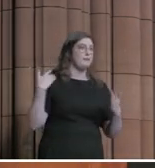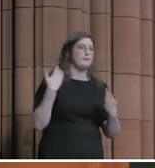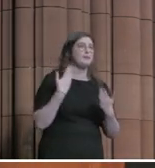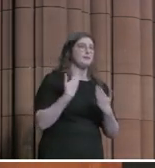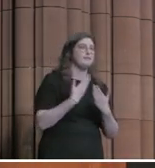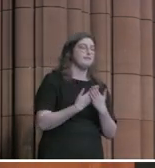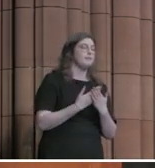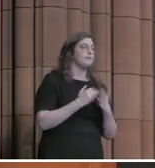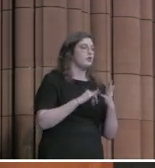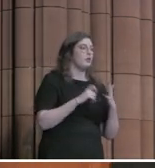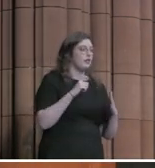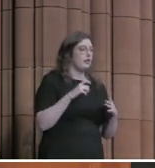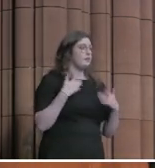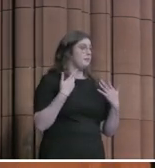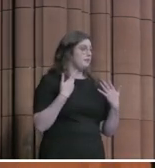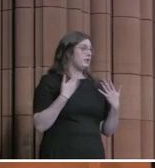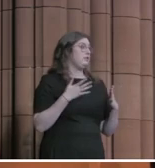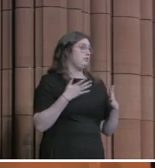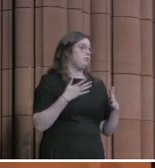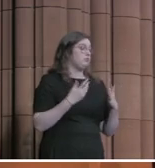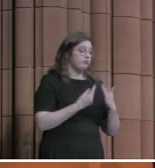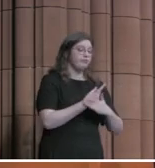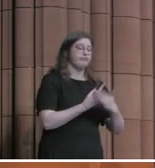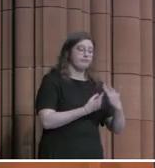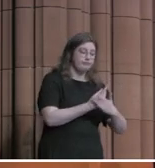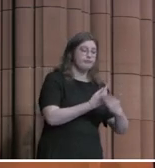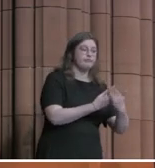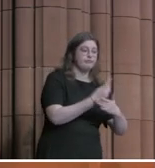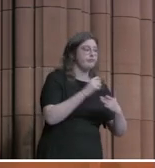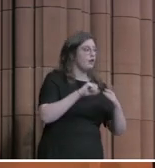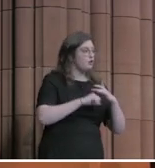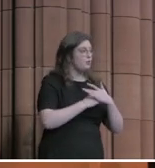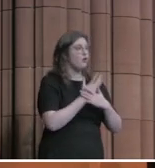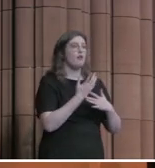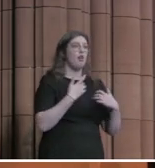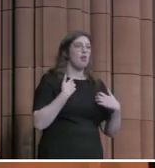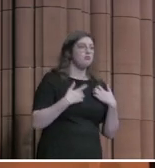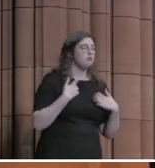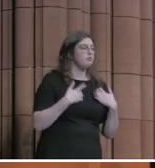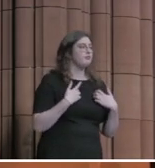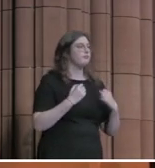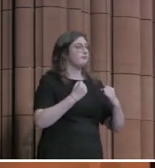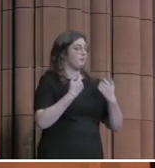has been marked by entrepreneurial spirit with our recognition as the European Entrepreneurial University